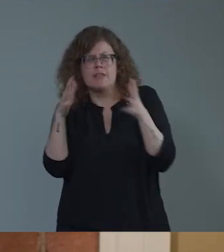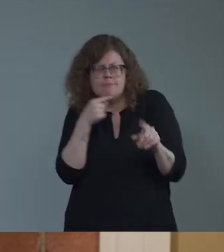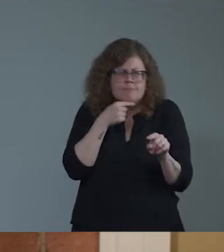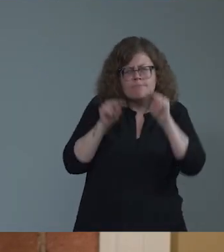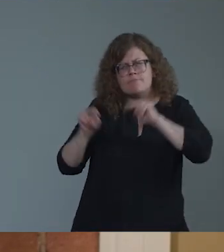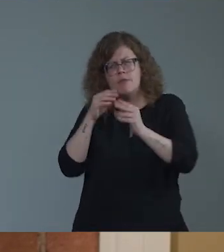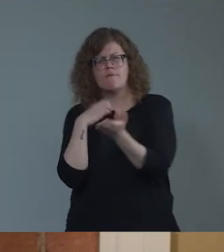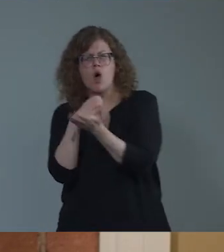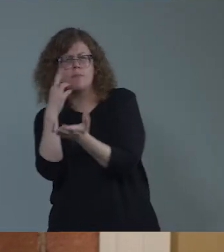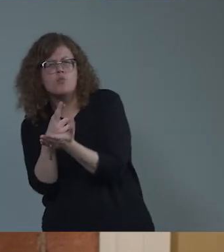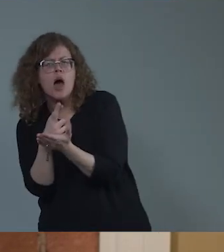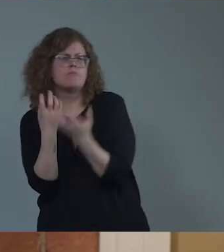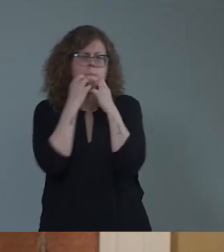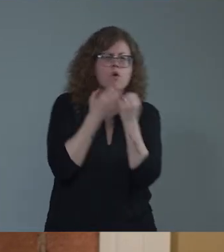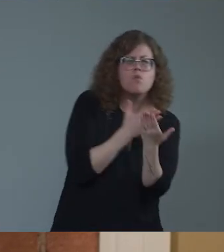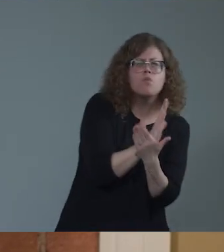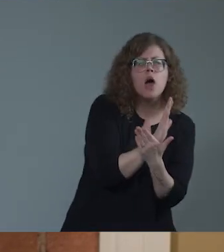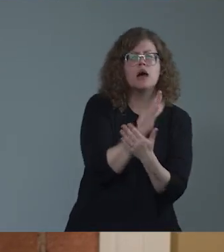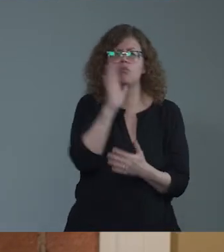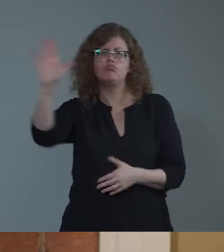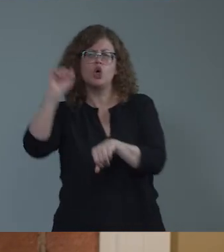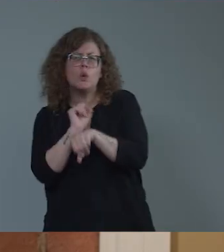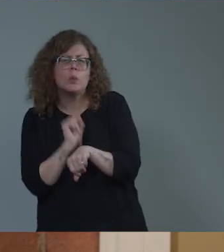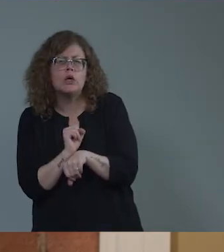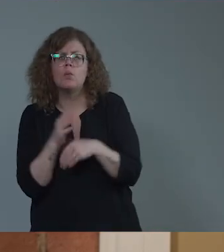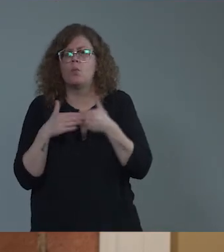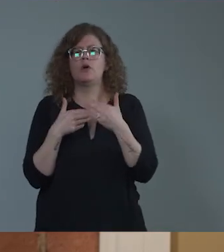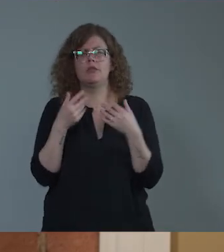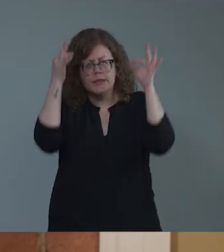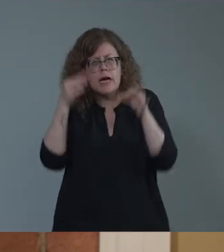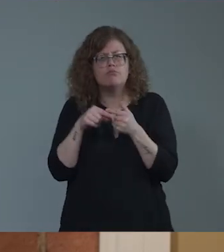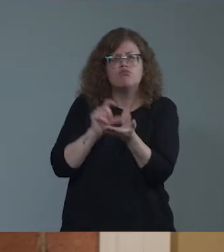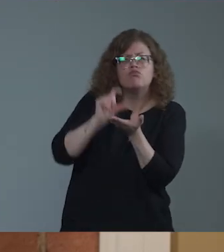in the budget, how that budget is going to be delivered, those milestones. The ownership of the final artwork.